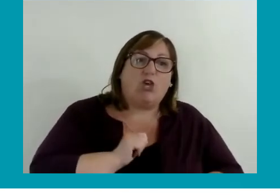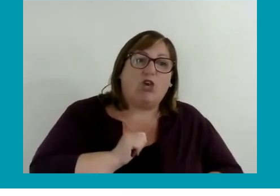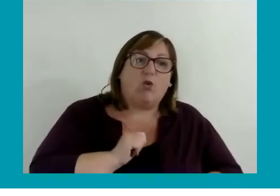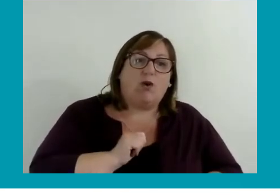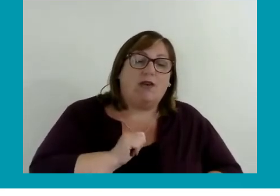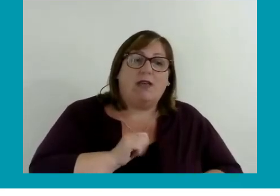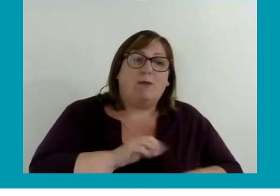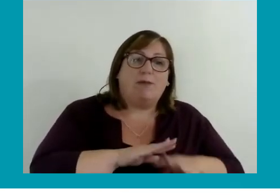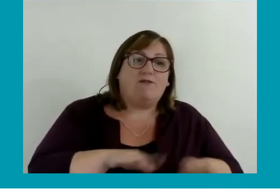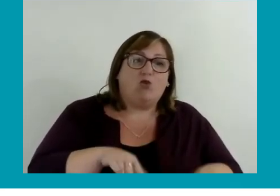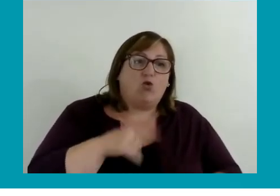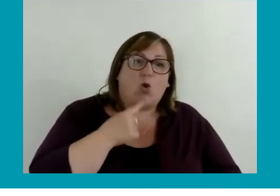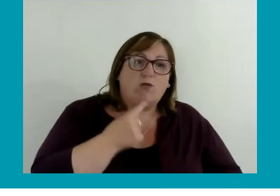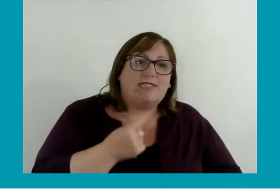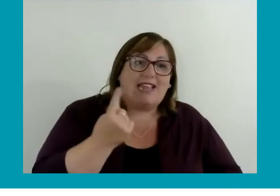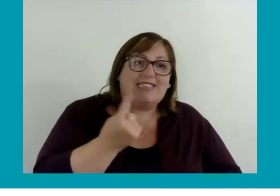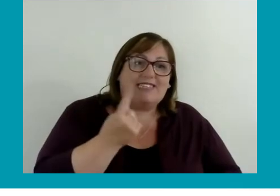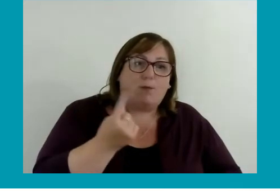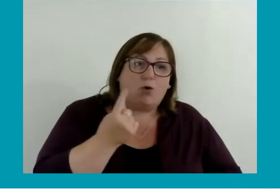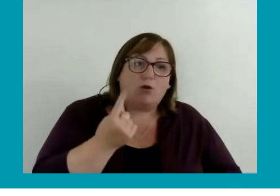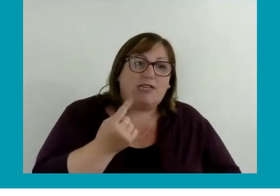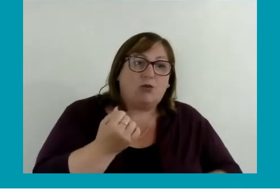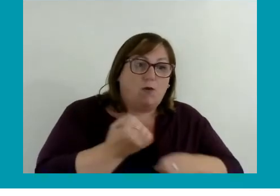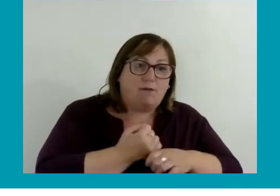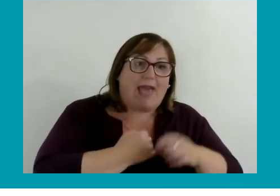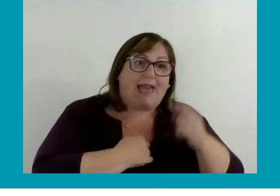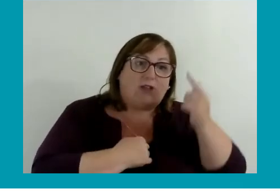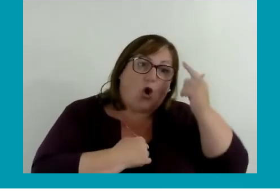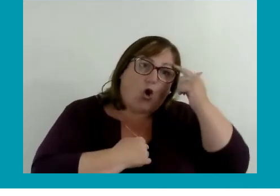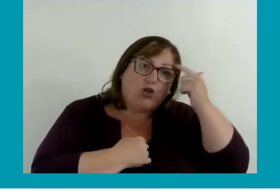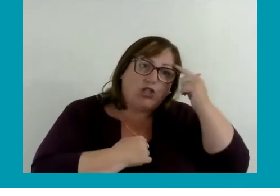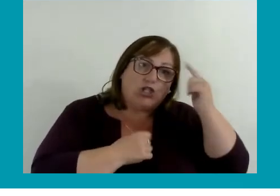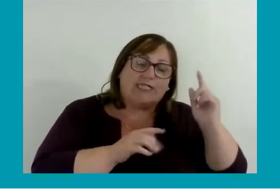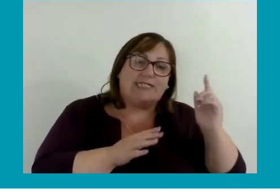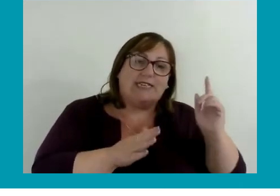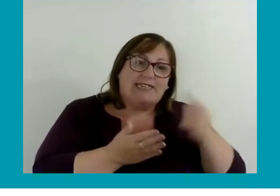that you have made a conscious decision to do something slightly differently than the norm